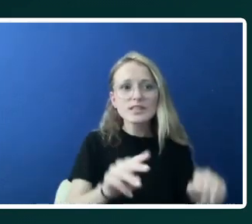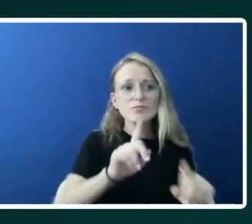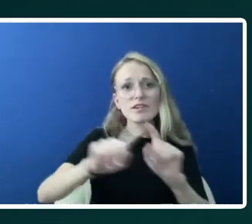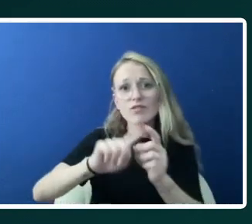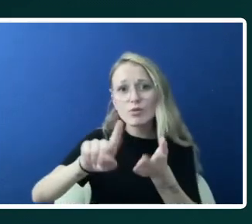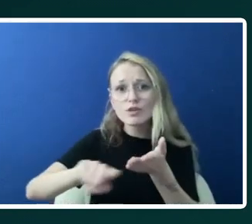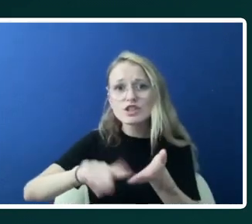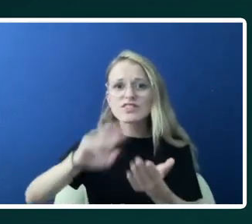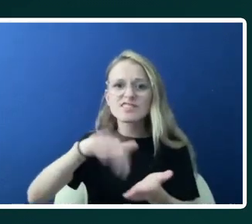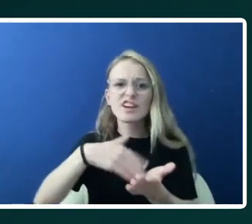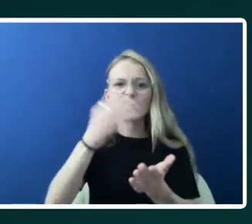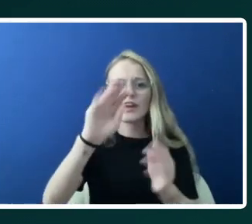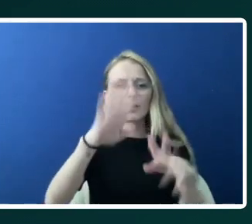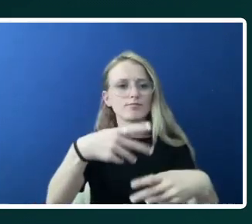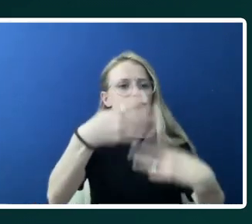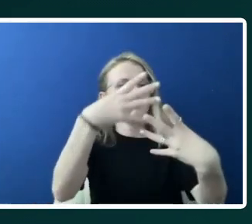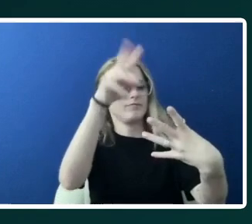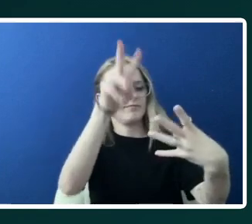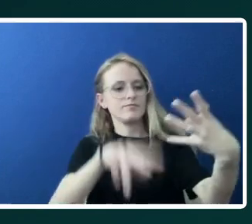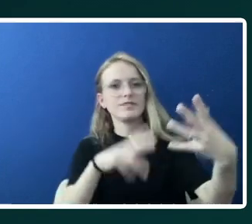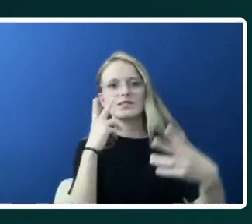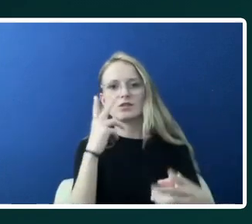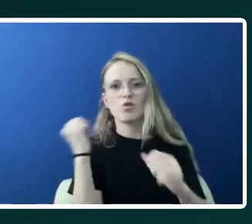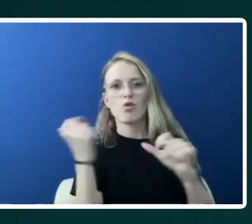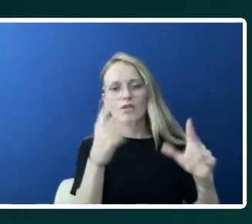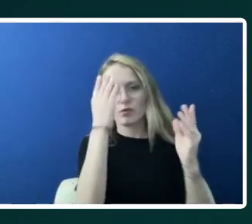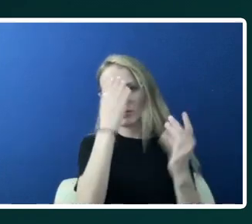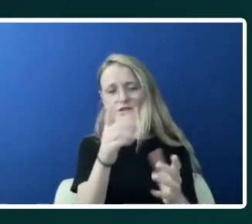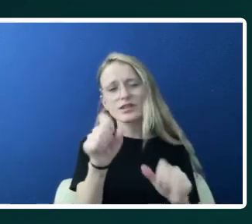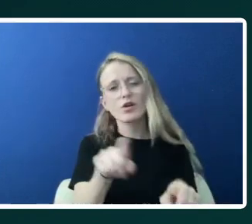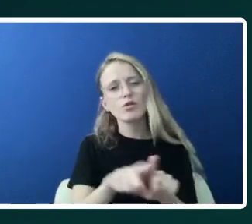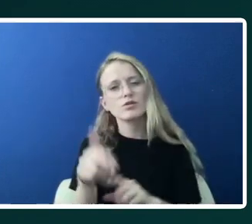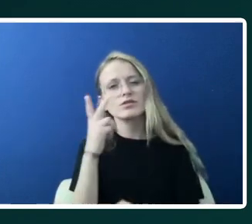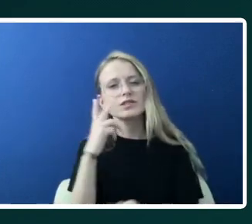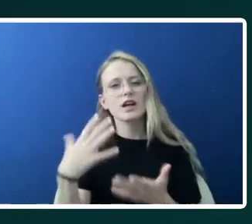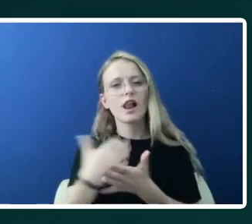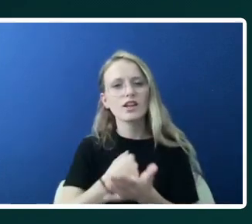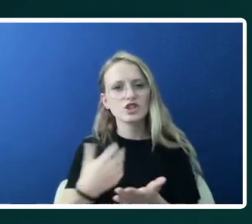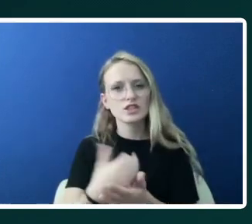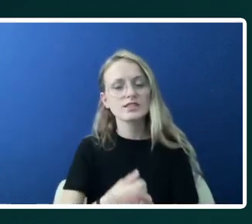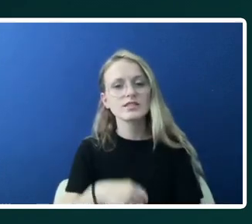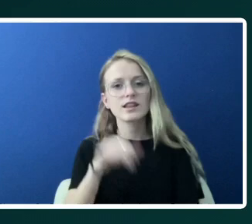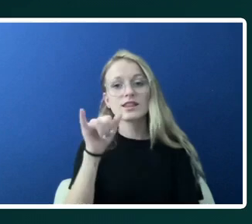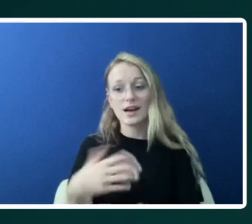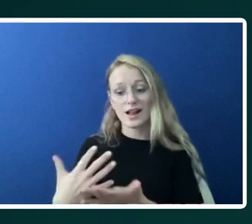you can also find there what we call Collections. Those are curated learning activities. So,